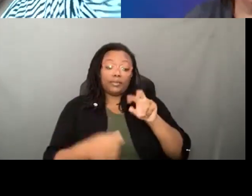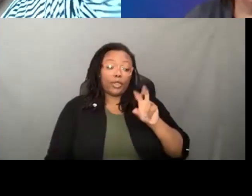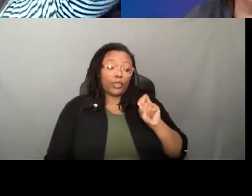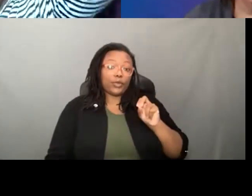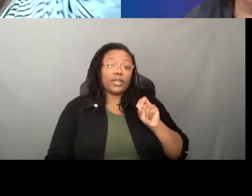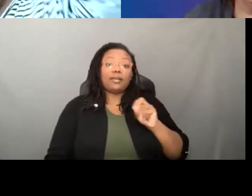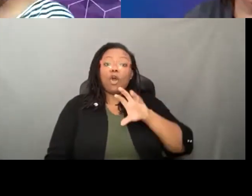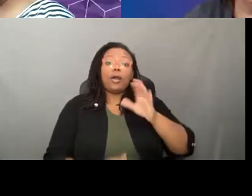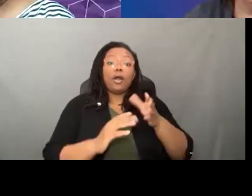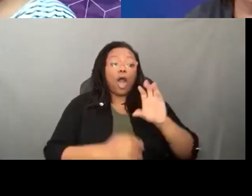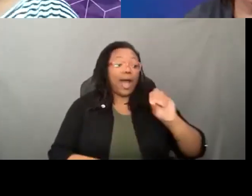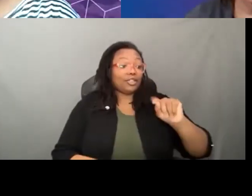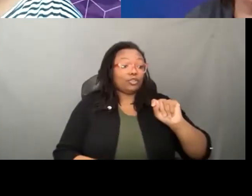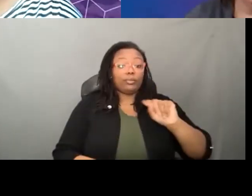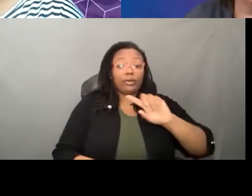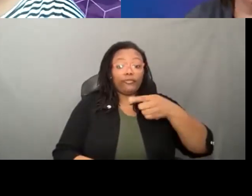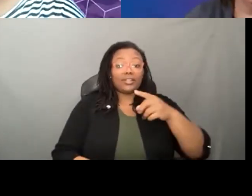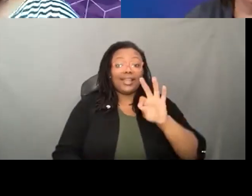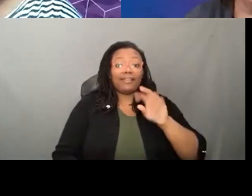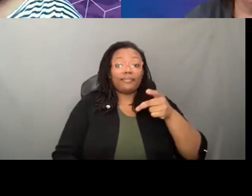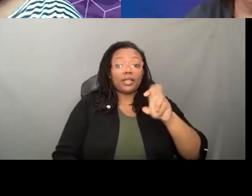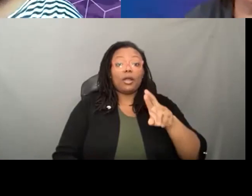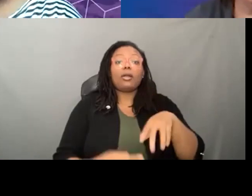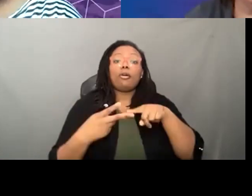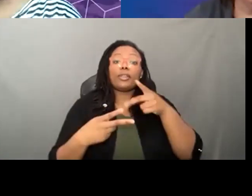on October 1st, that FPR or POR are now due.